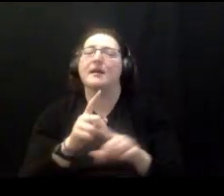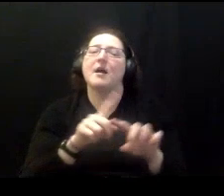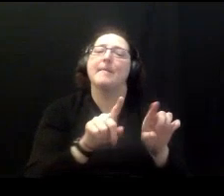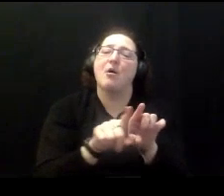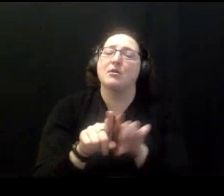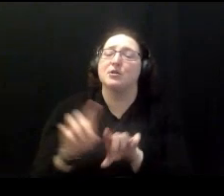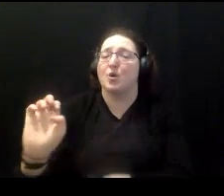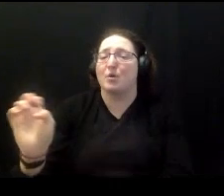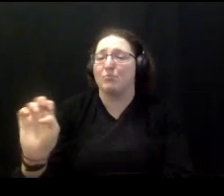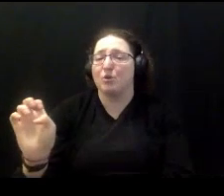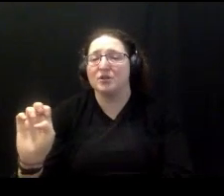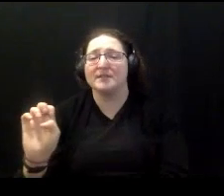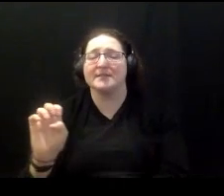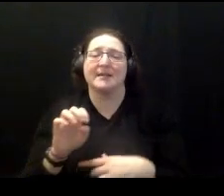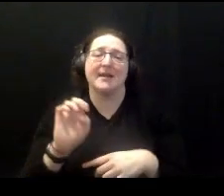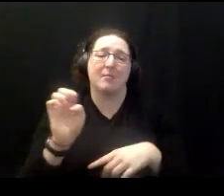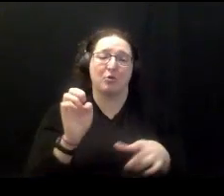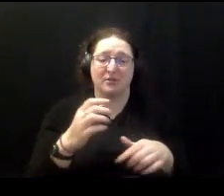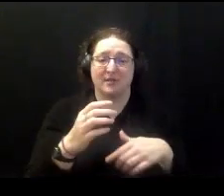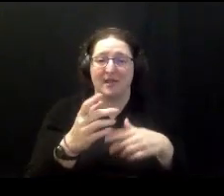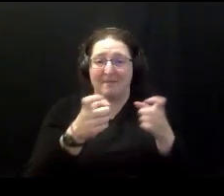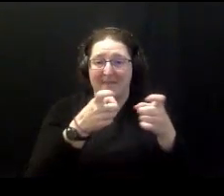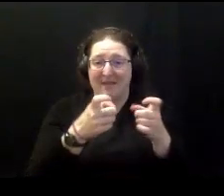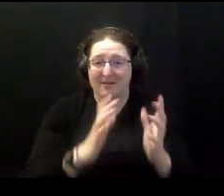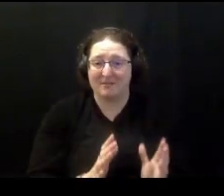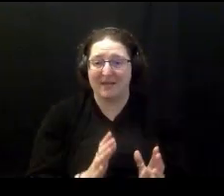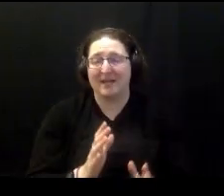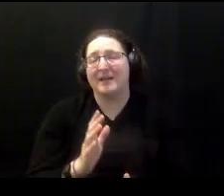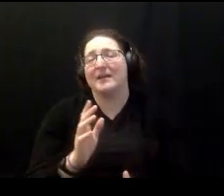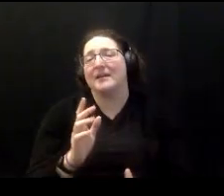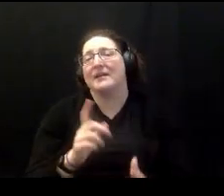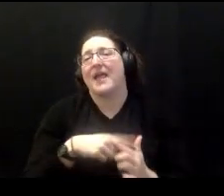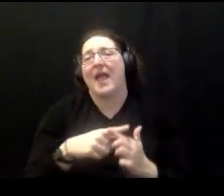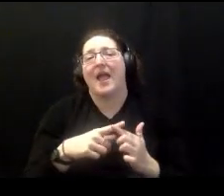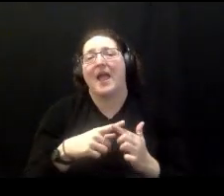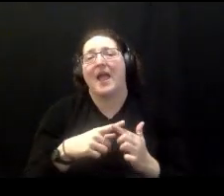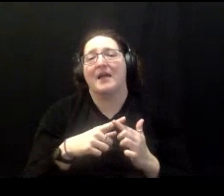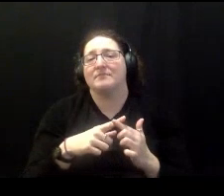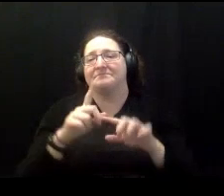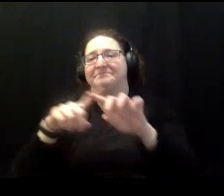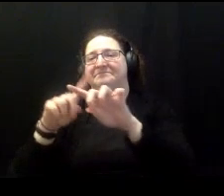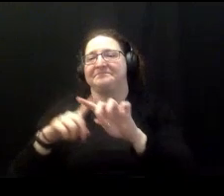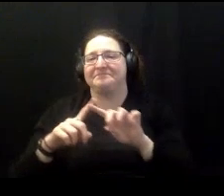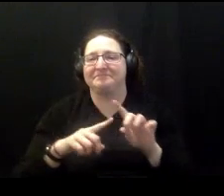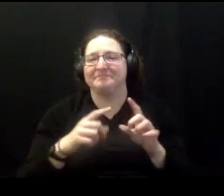emergency management, and an array of non-traditional healthcare partners.